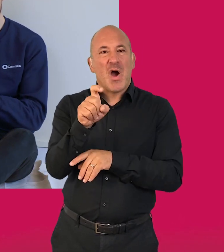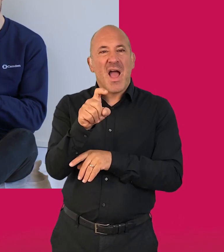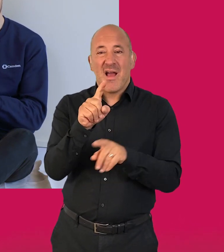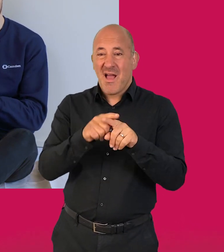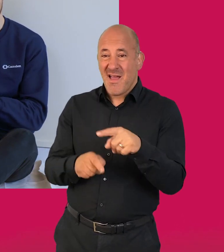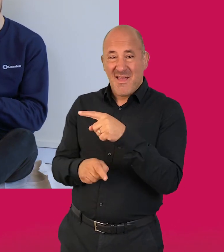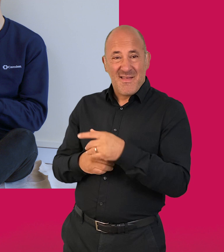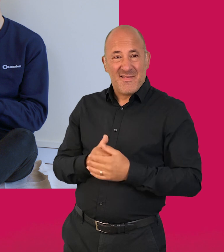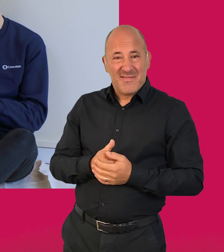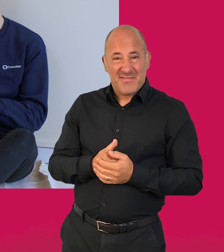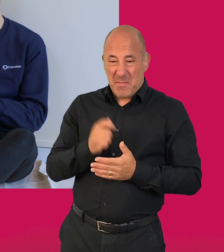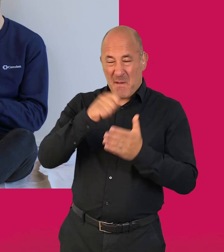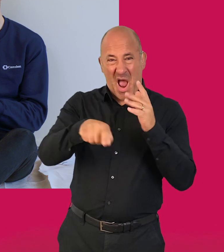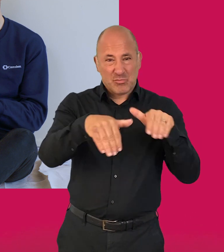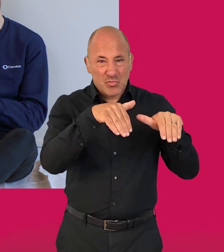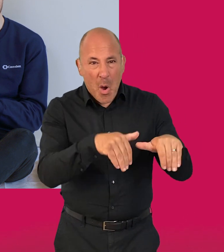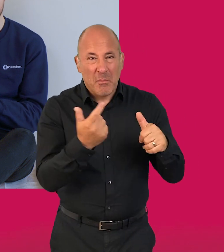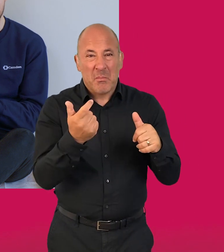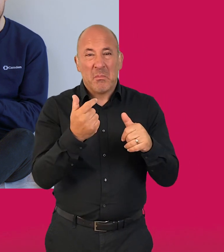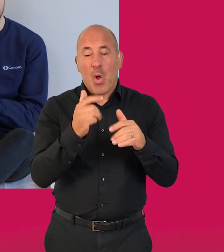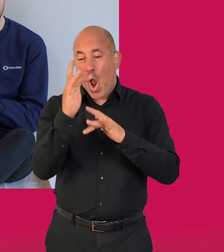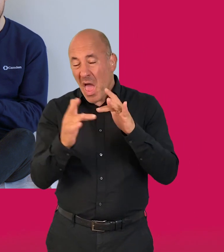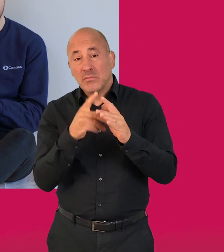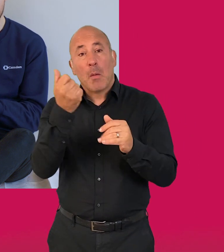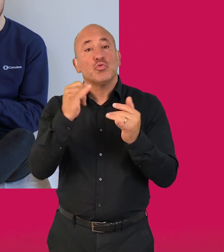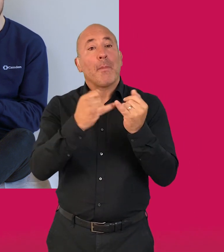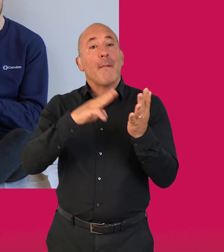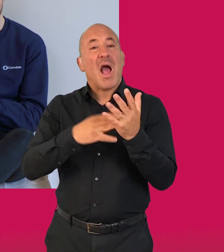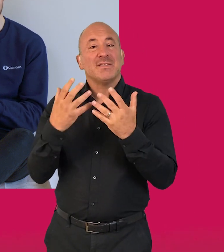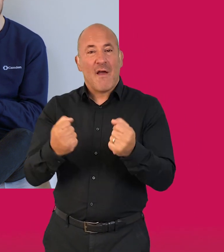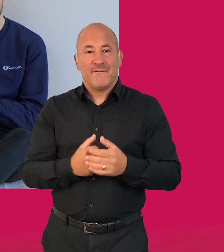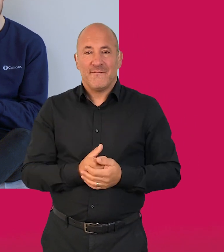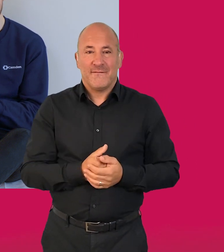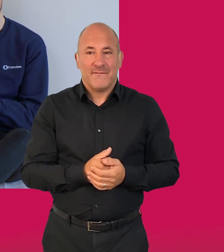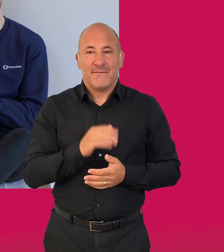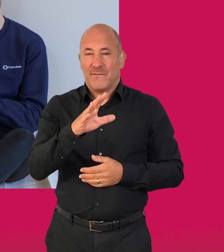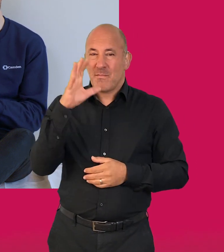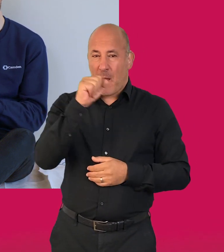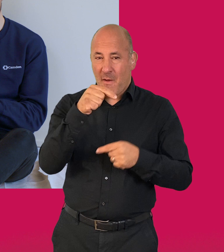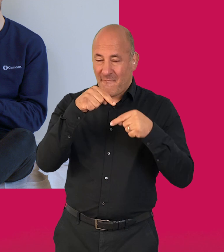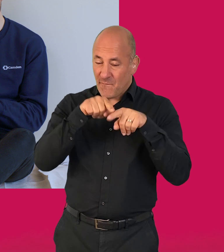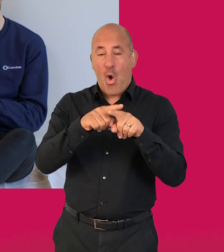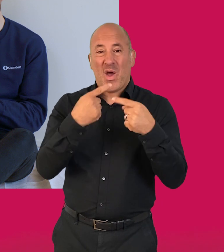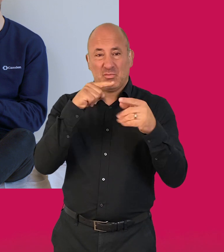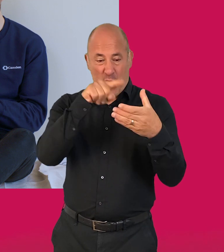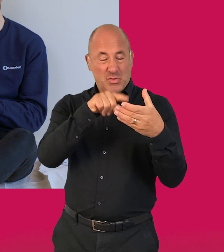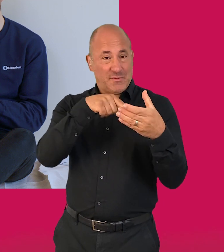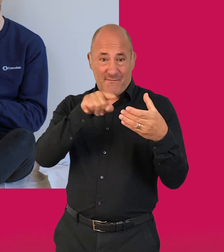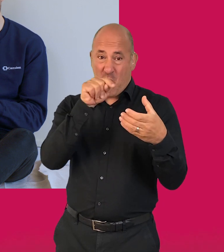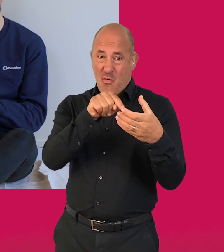You can buy it in hardware stores, some supermarkets or online. Remember to always follow the manufacturer's instructions.